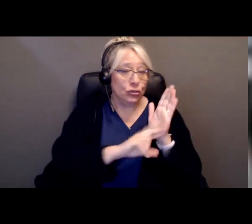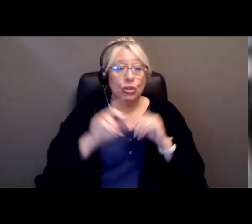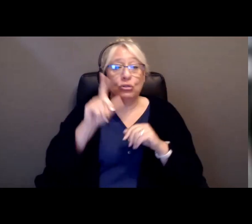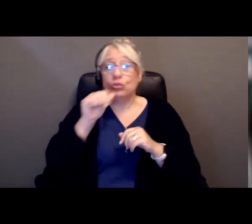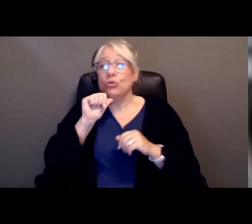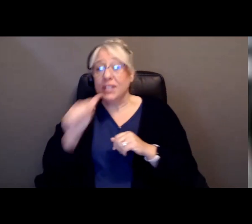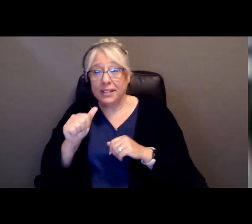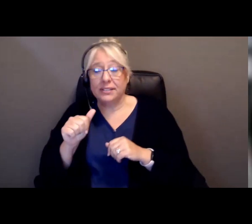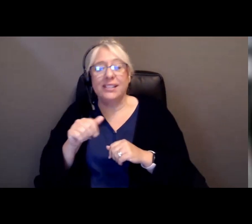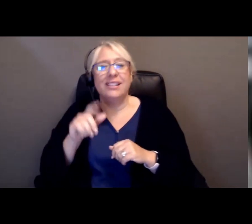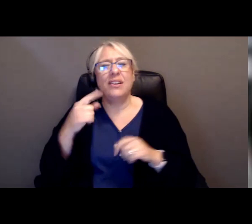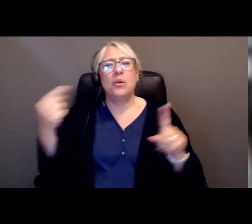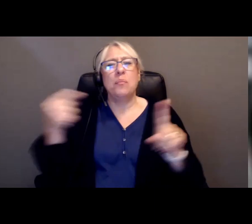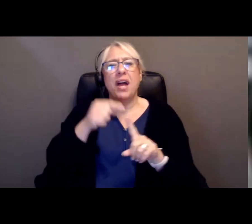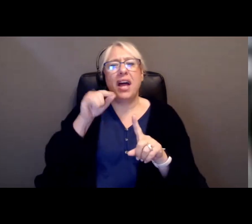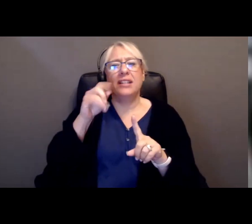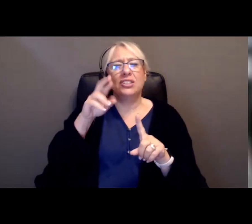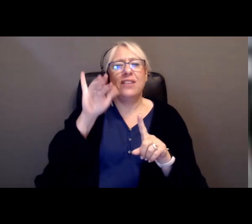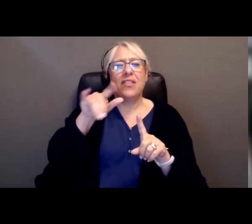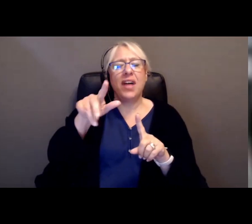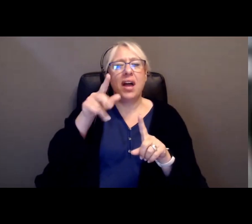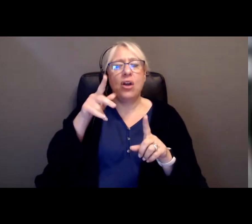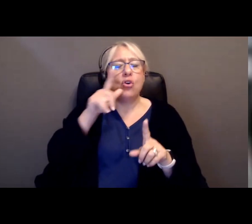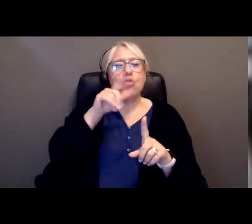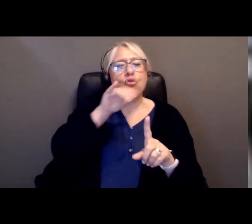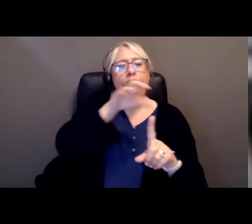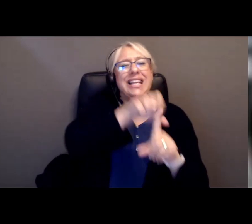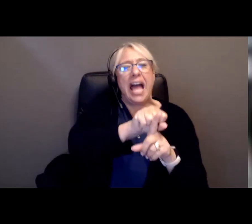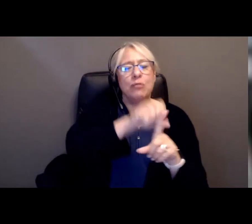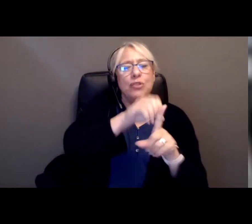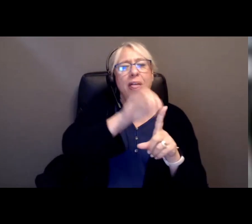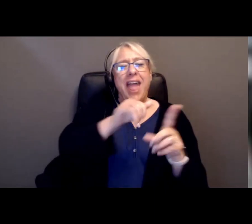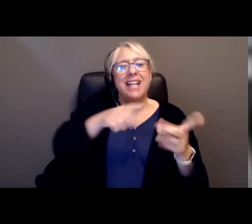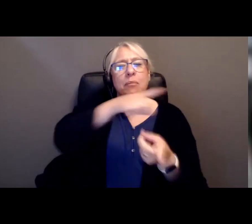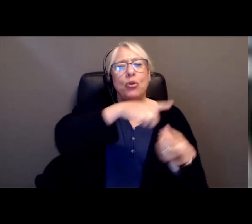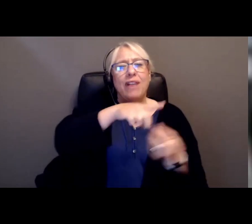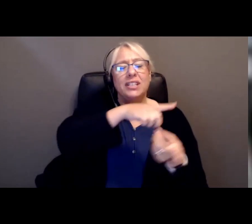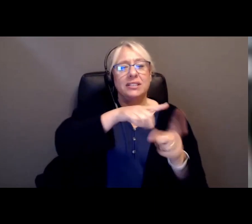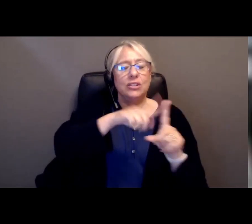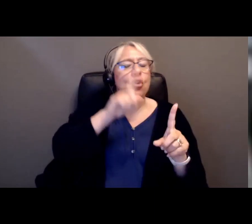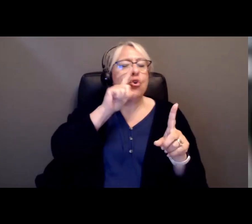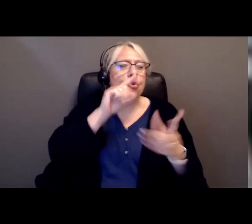about who's not captured in the demographics. Whose stories are we not actually hearing about